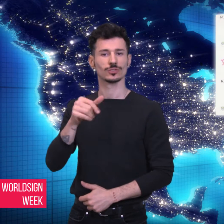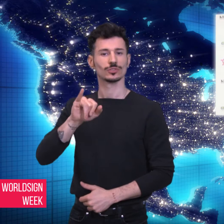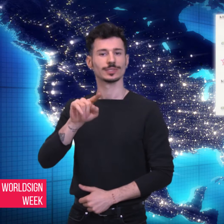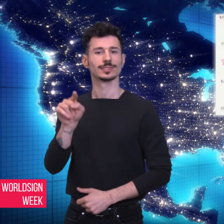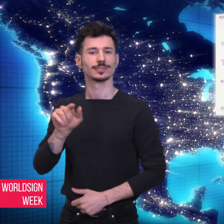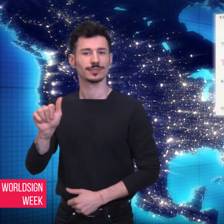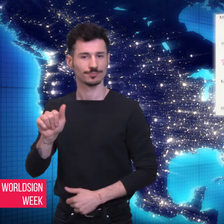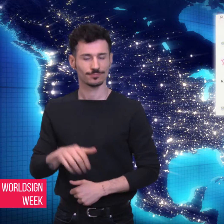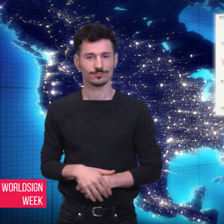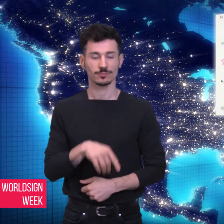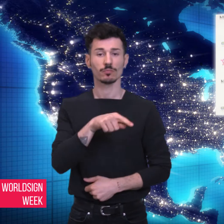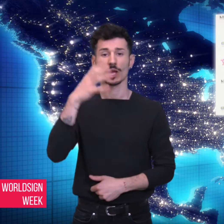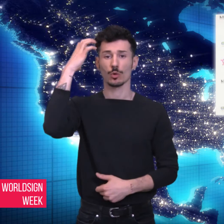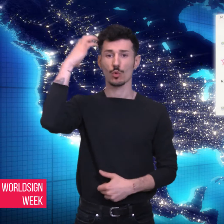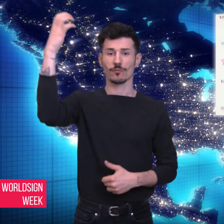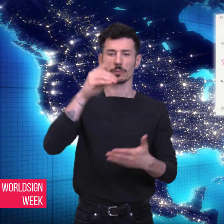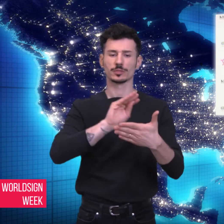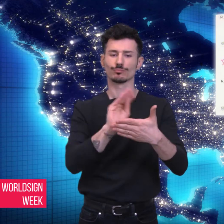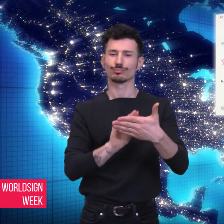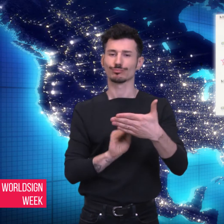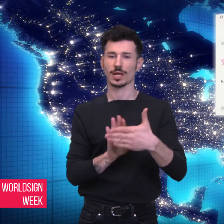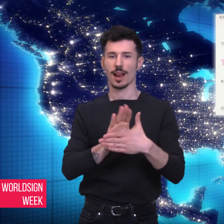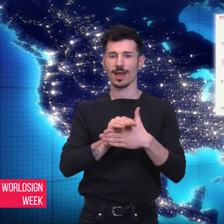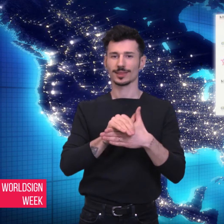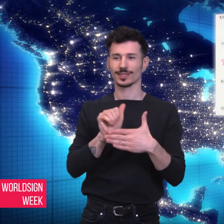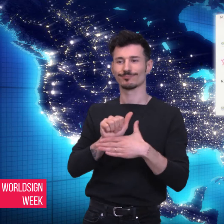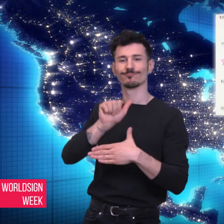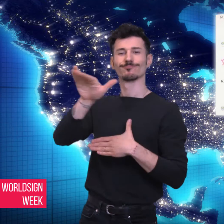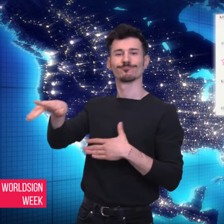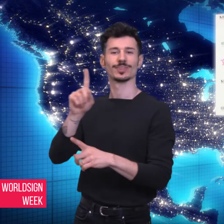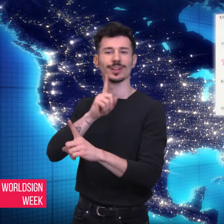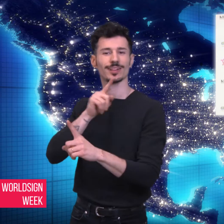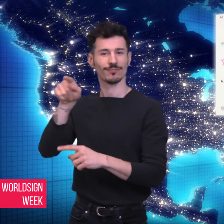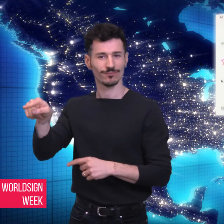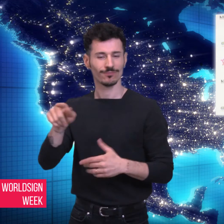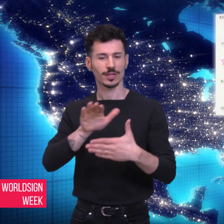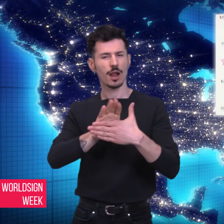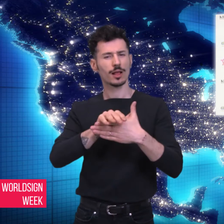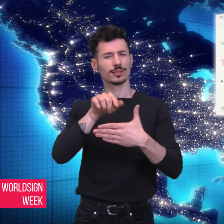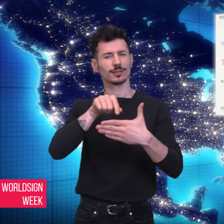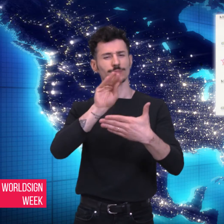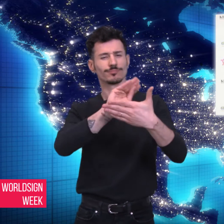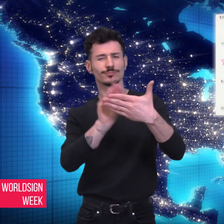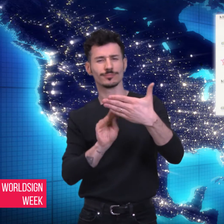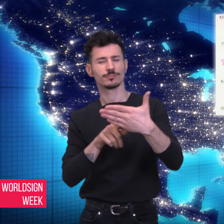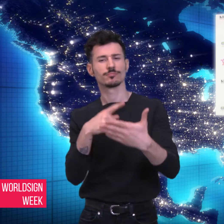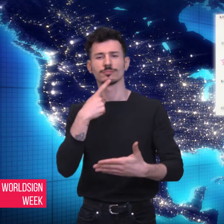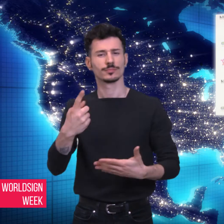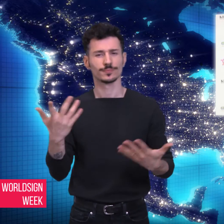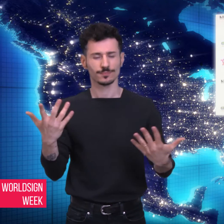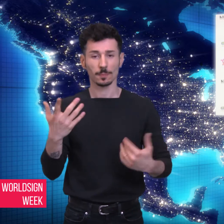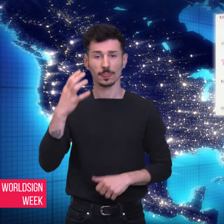Ningiza. In the statement sent to Qobo, the government said